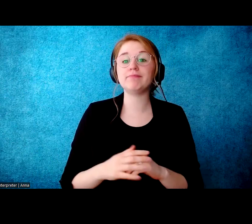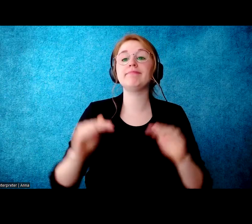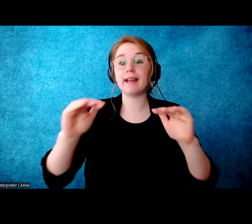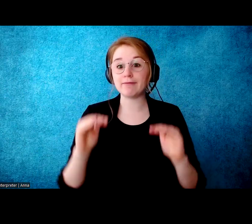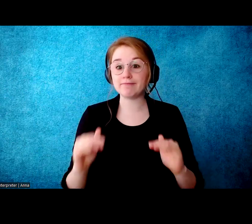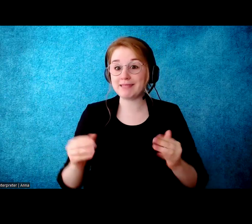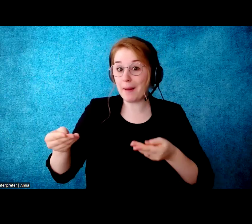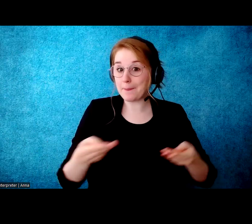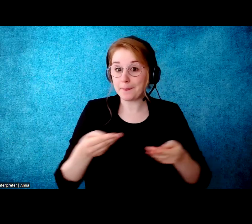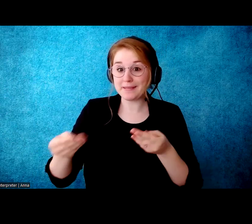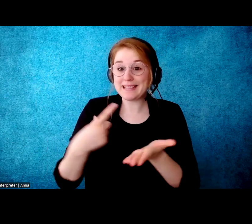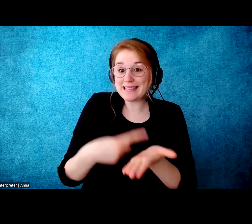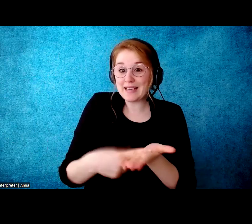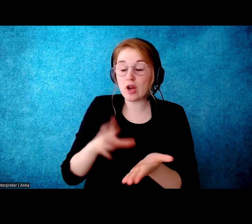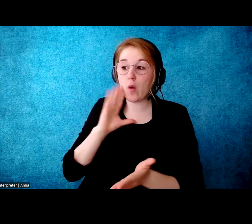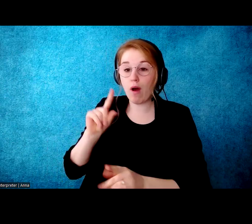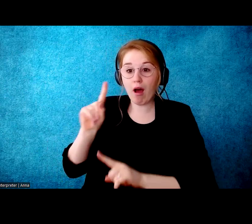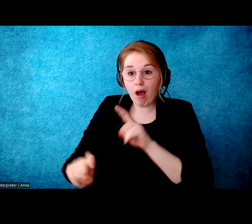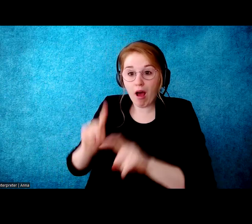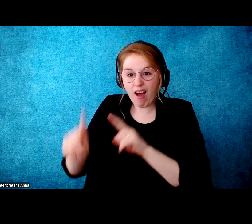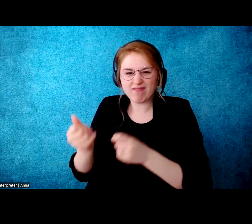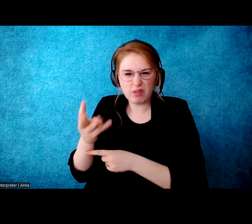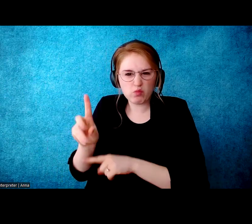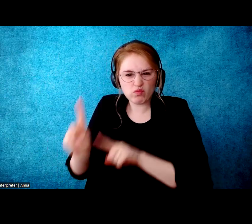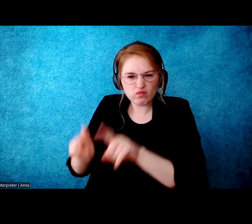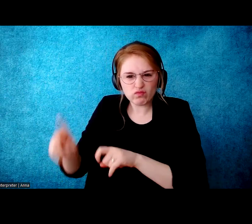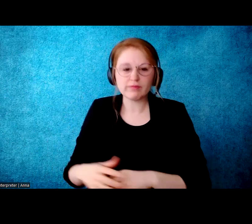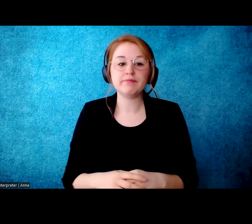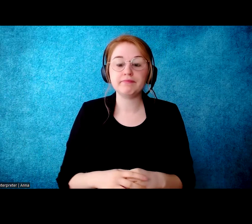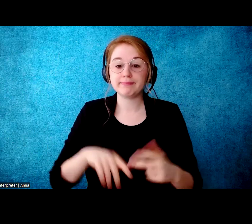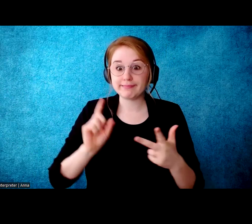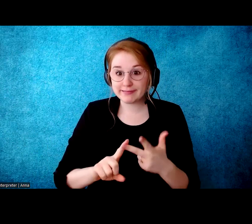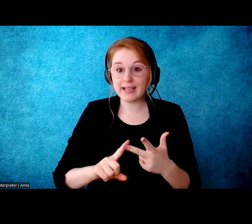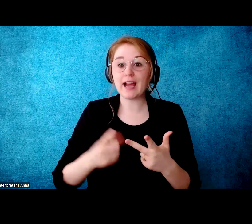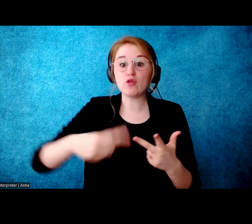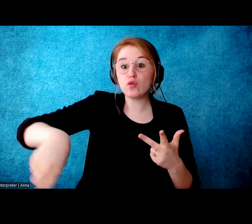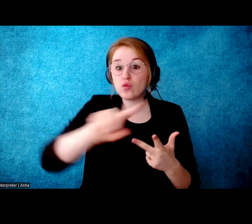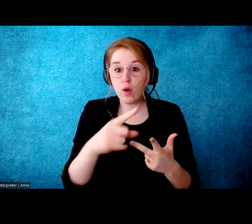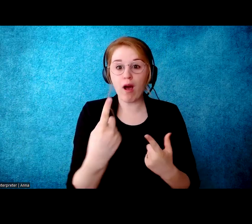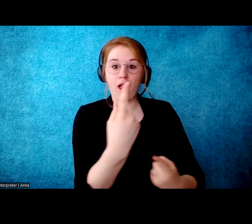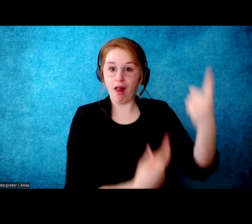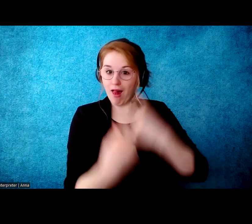where I'll ask our Wisconsin team a few questions and then we'll open our session to an audience Q&A.